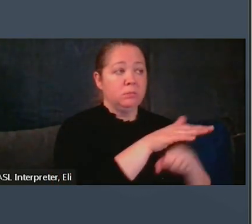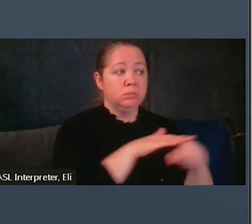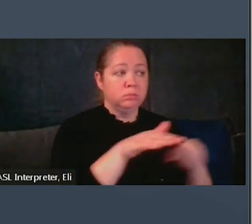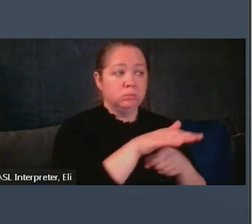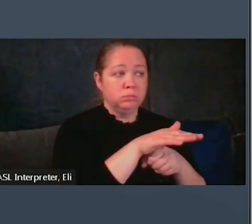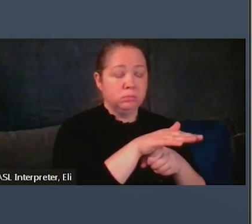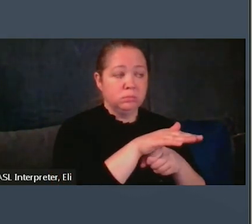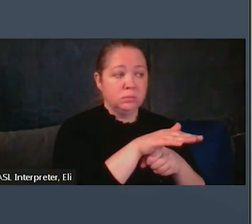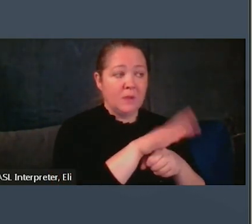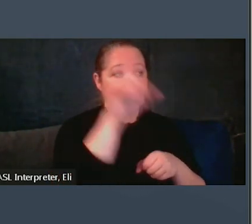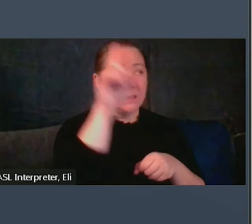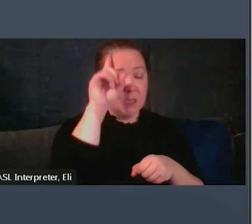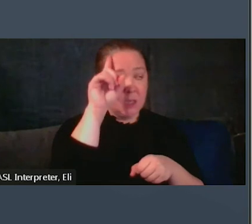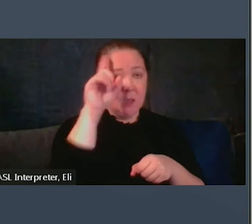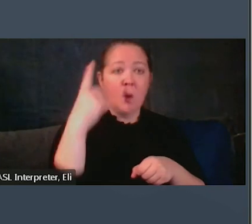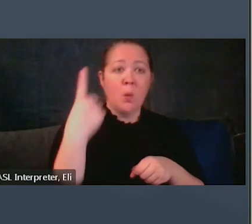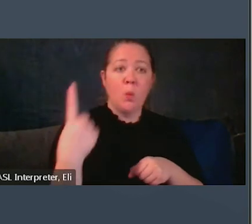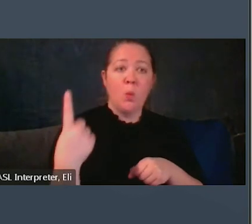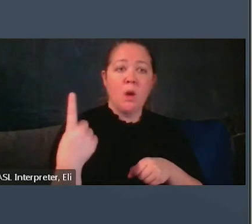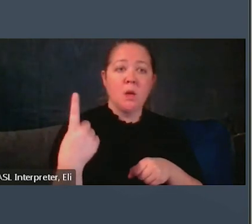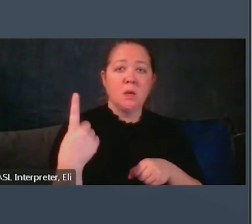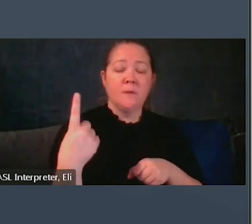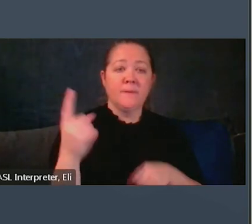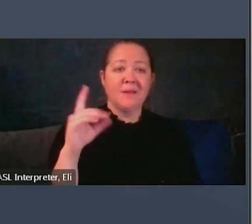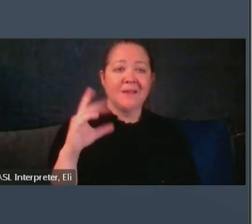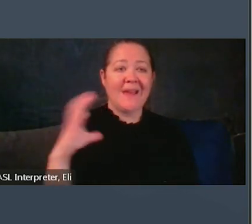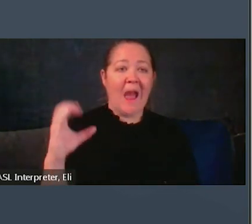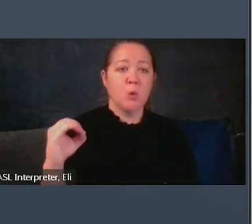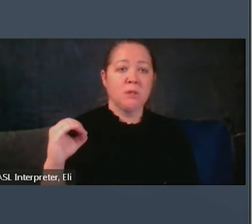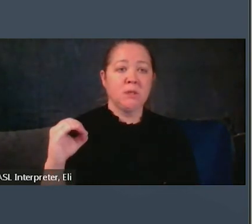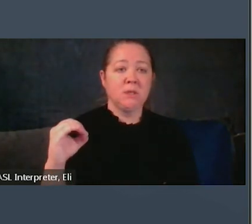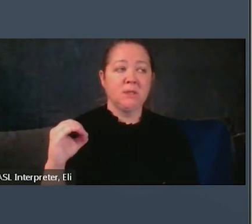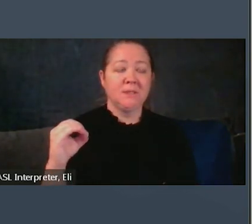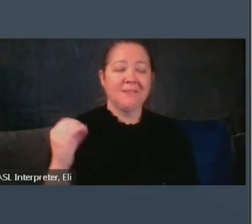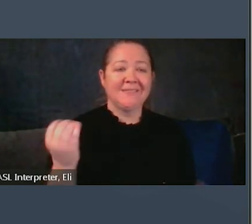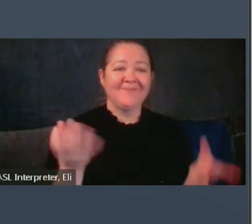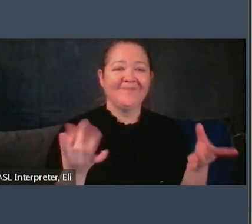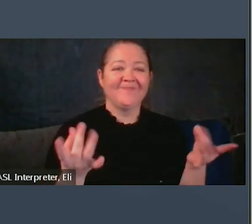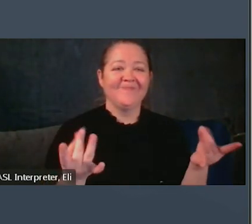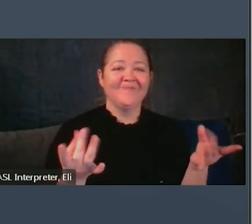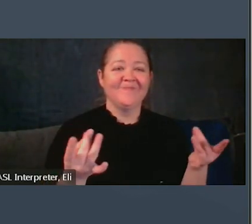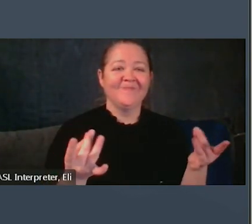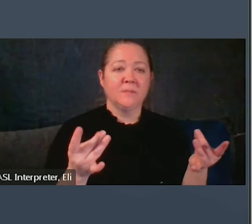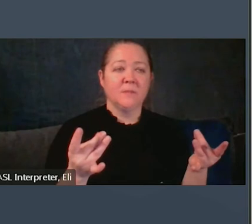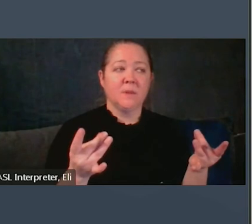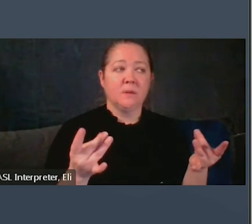I think one of the counties sticking point seems to be that are main strong points seems to be that well,